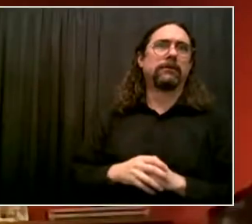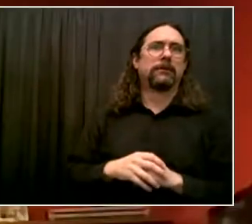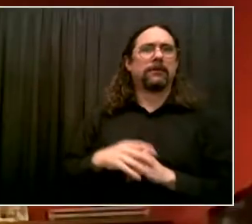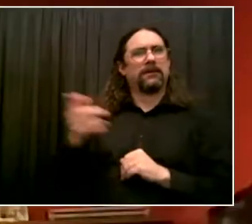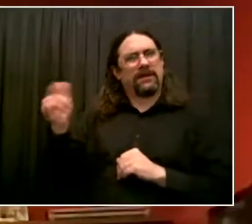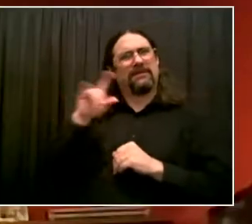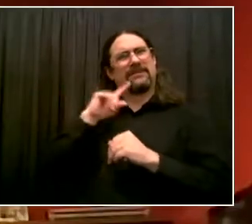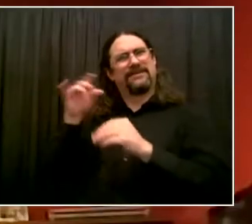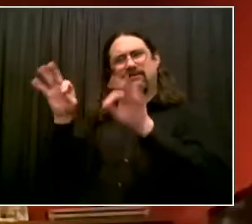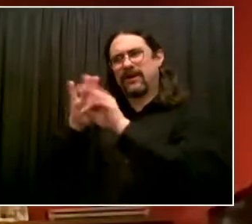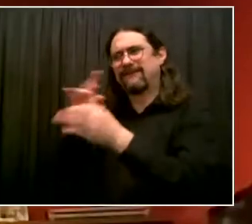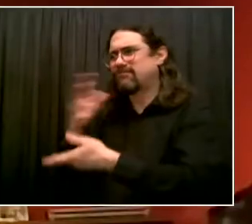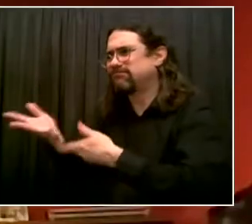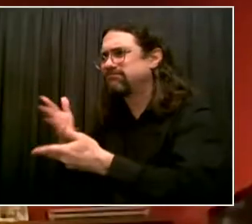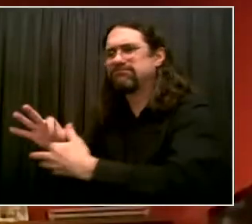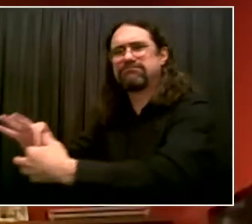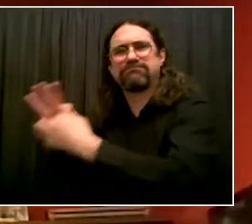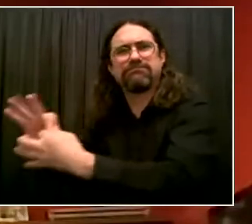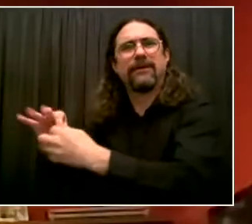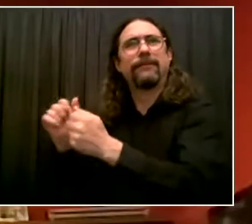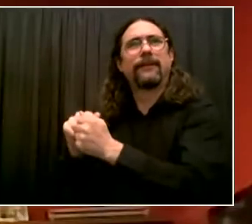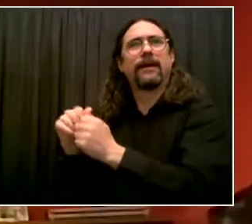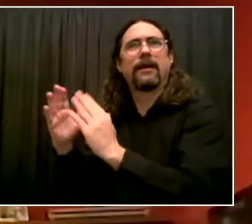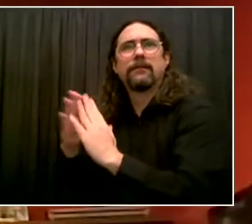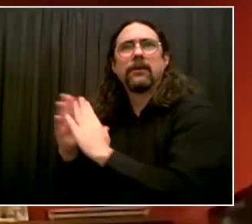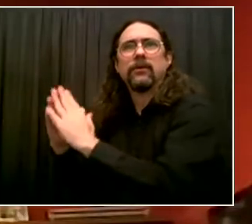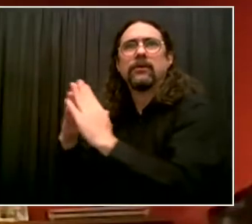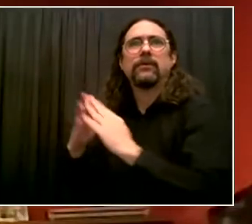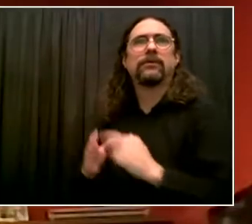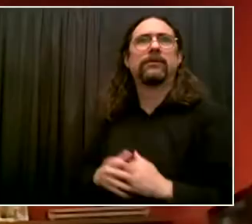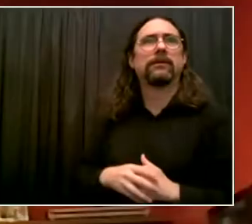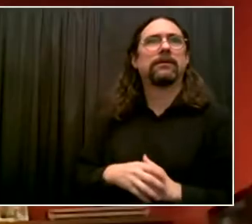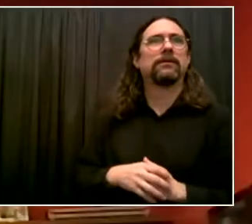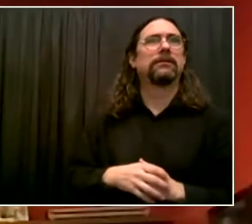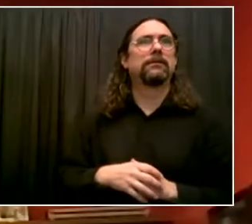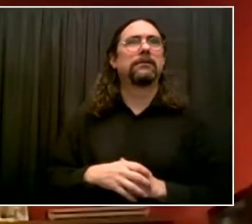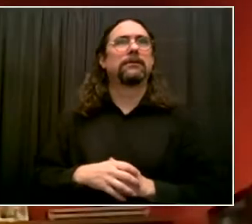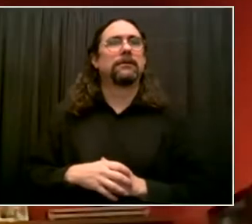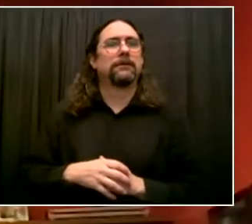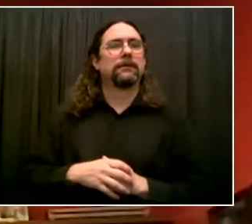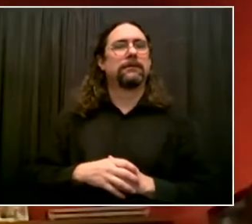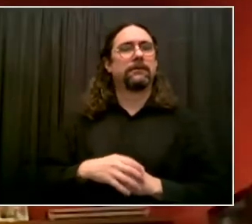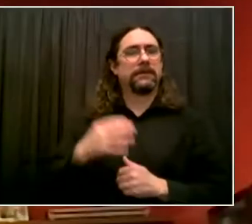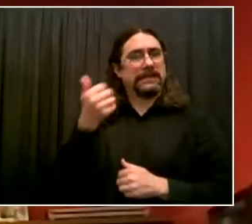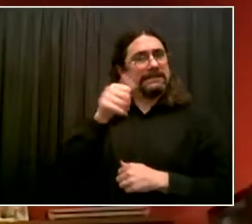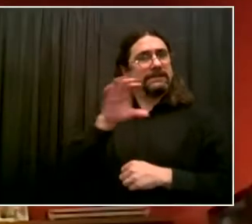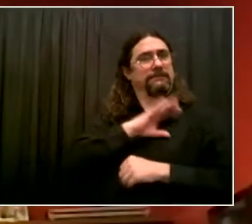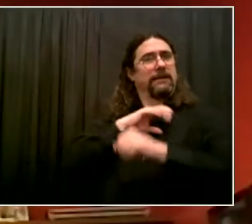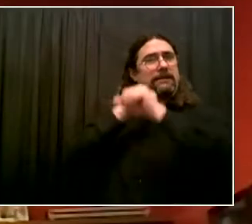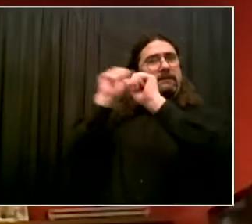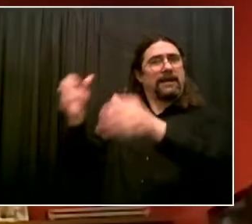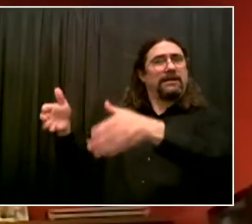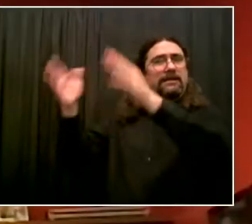TREMENDOUS WHEN YOU SAY THAT IT IS PART OF THE COMMUNITY AND